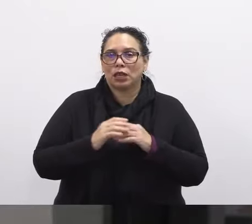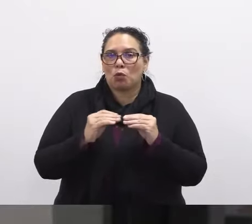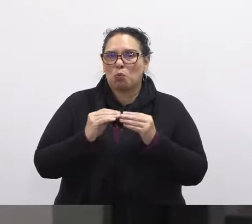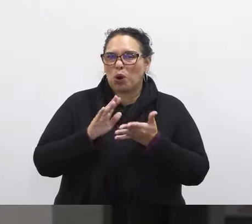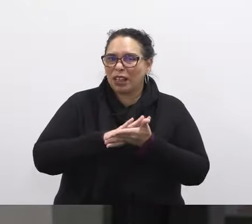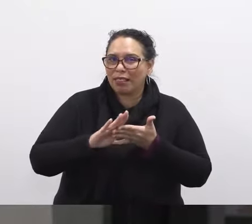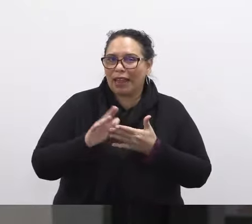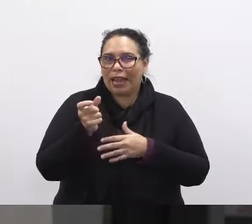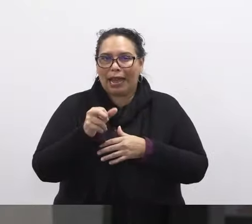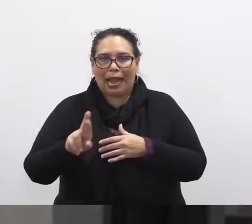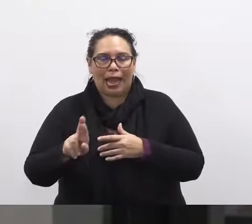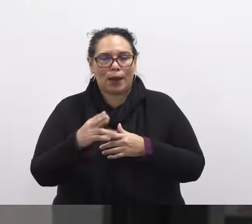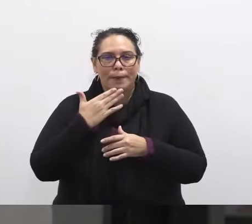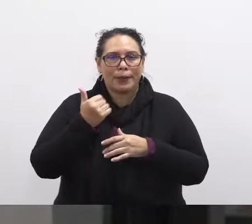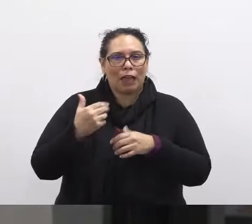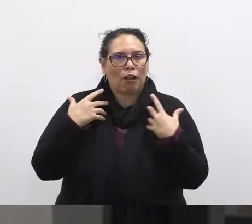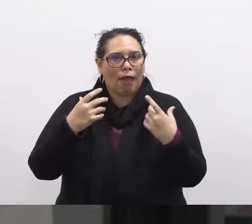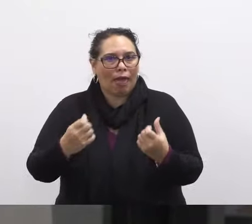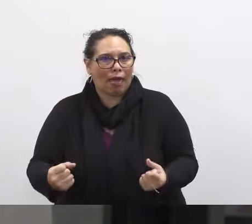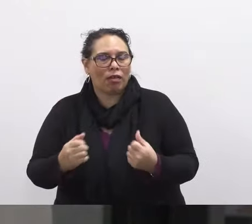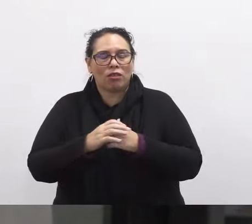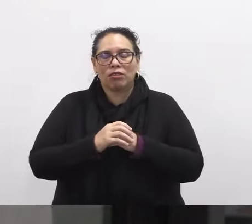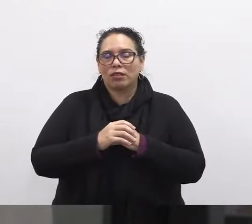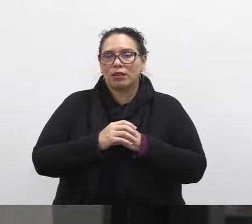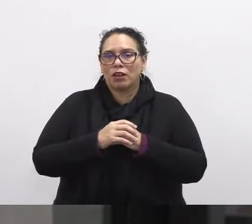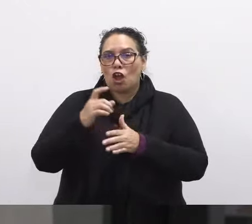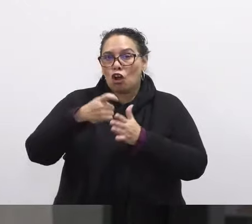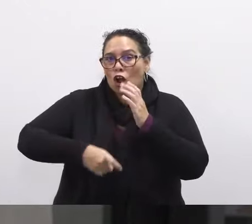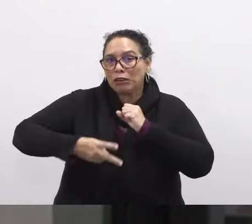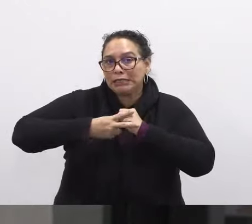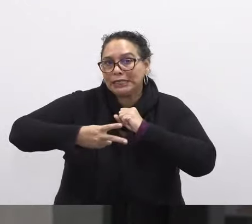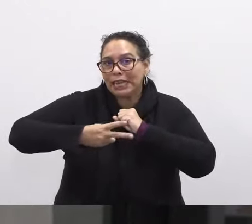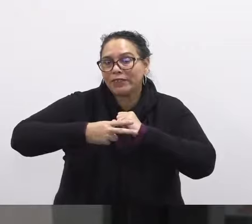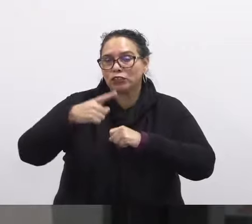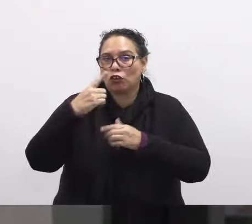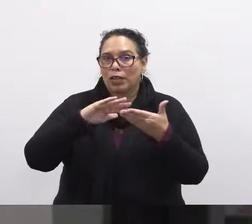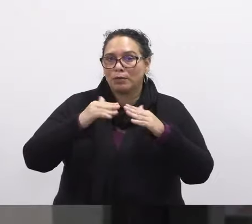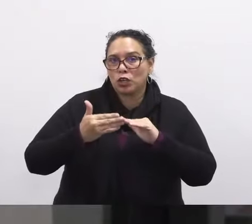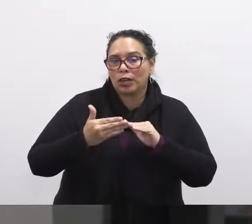a more resilient community cost savings that can be reinvested into underserved students.